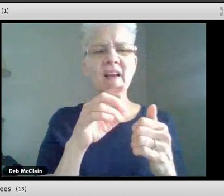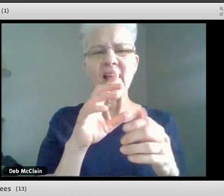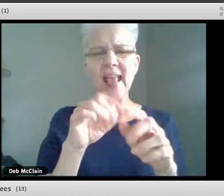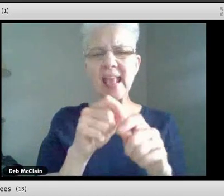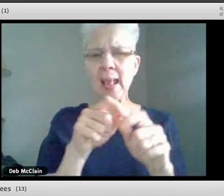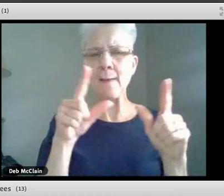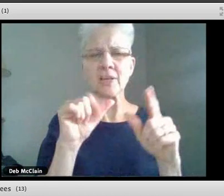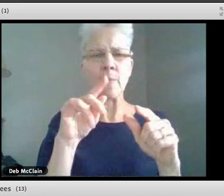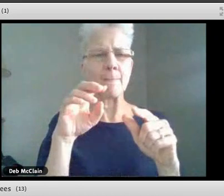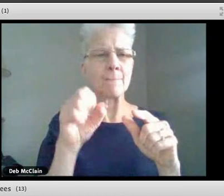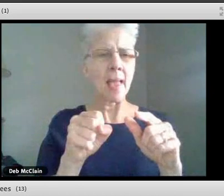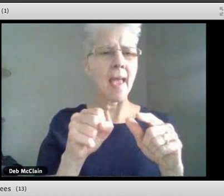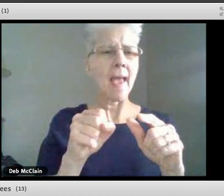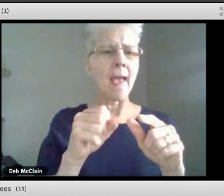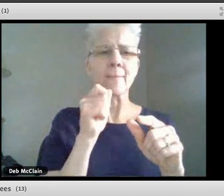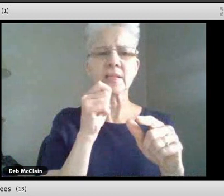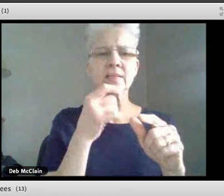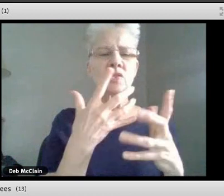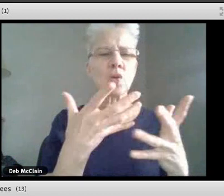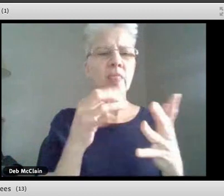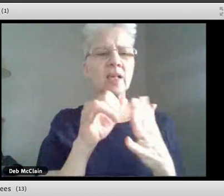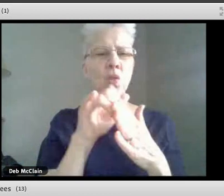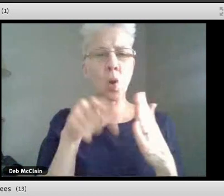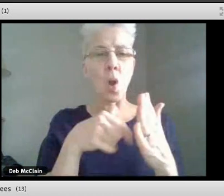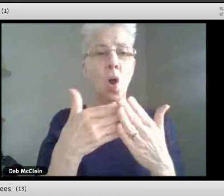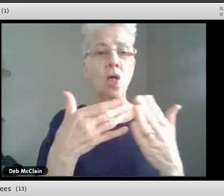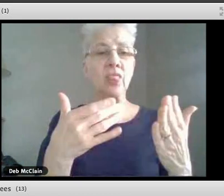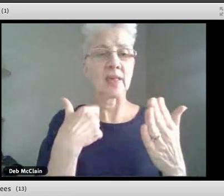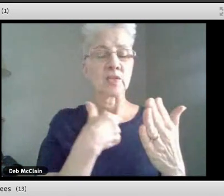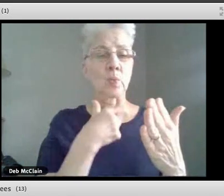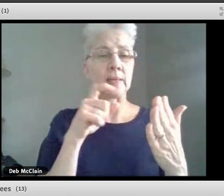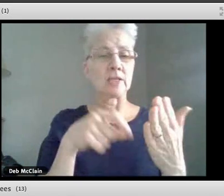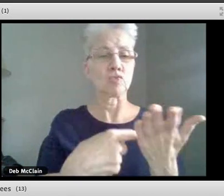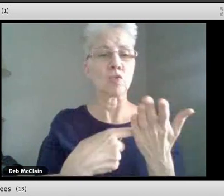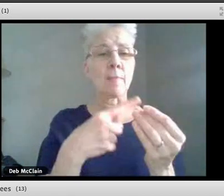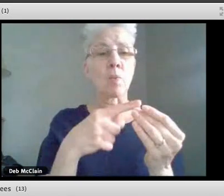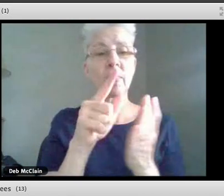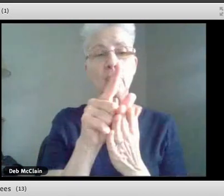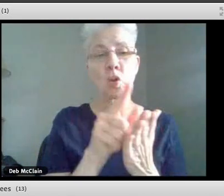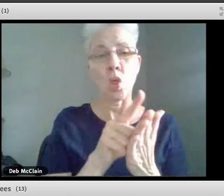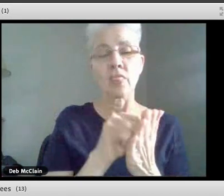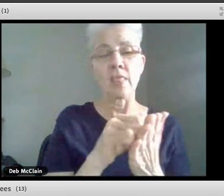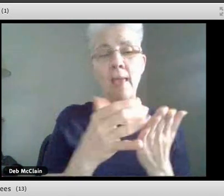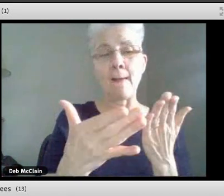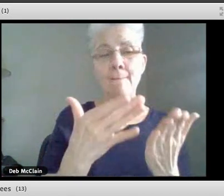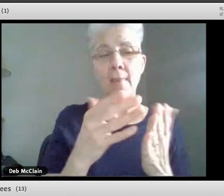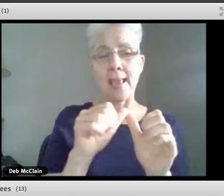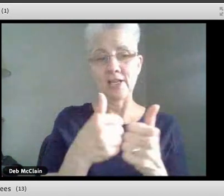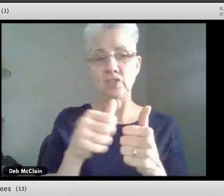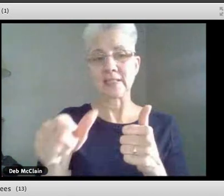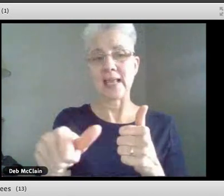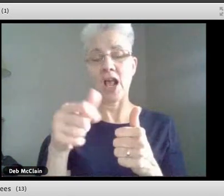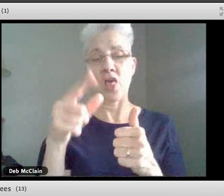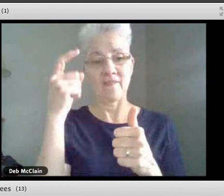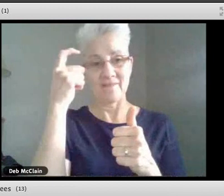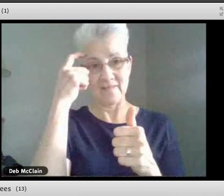So those are all things that the law, that my agency and any federal agency needs to abide by,